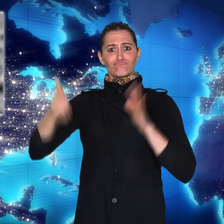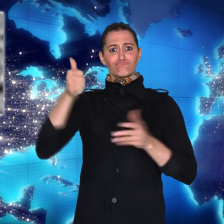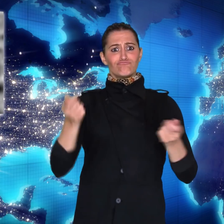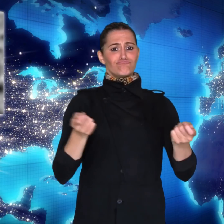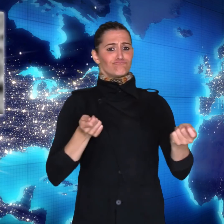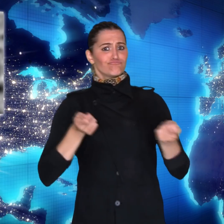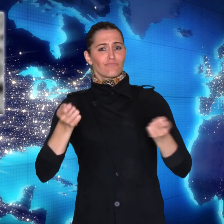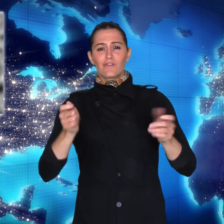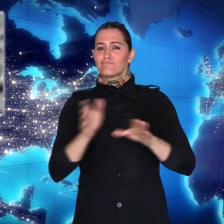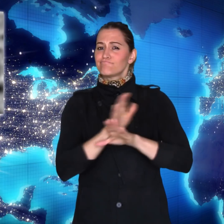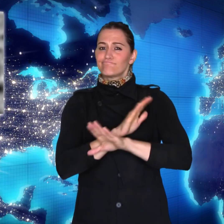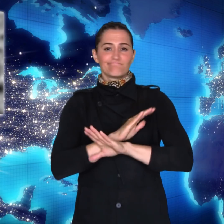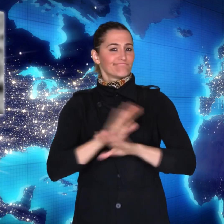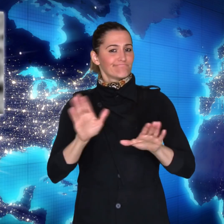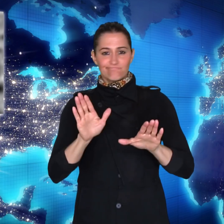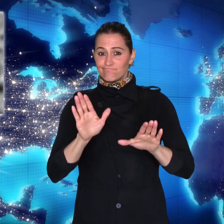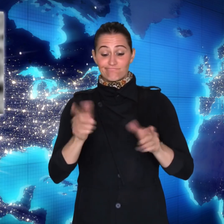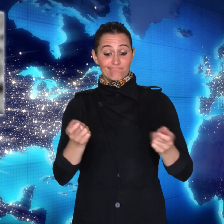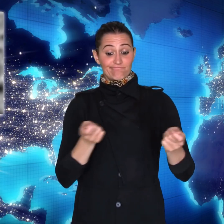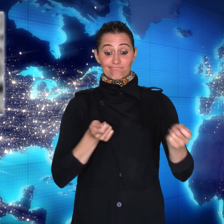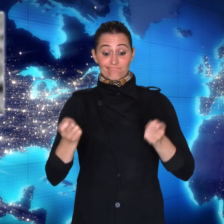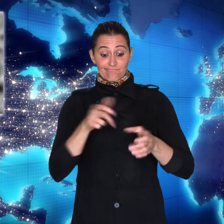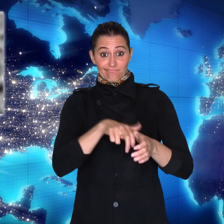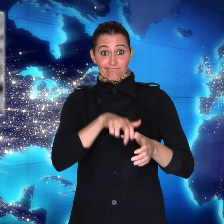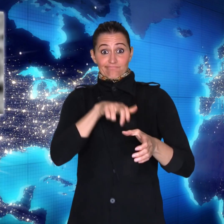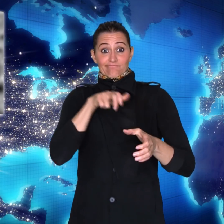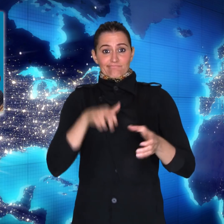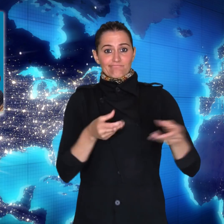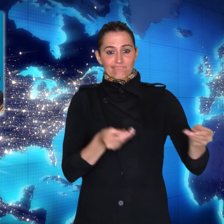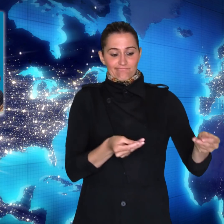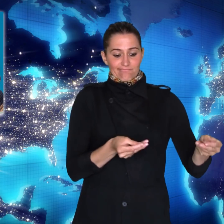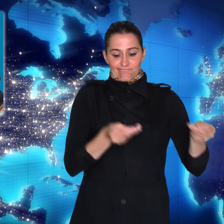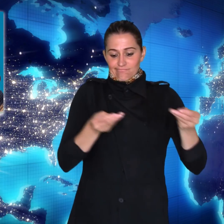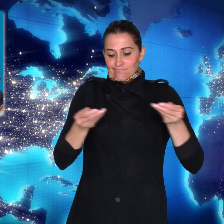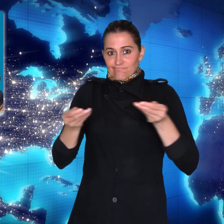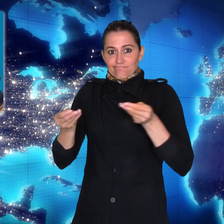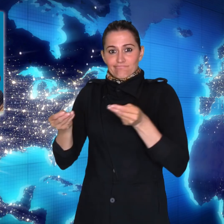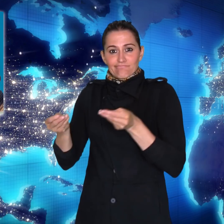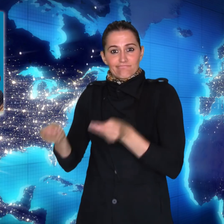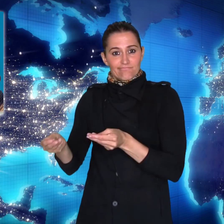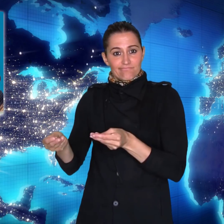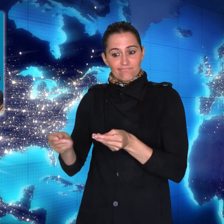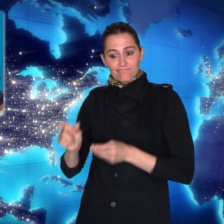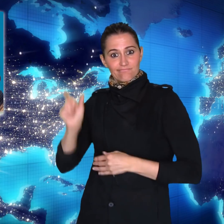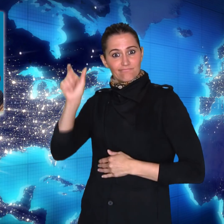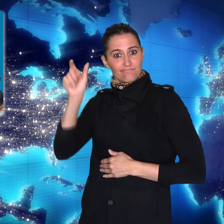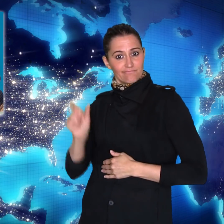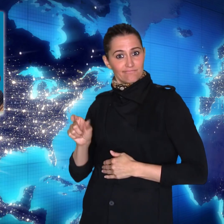transfer his powers to his successor,